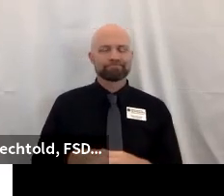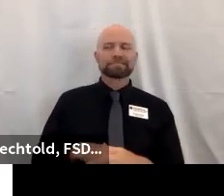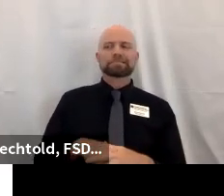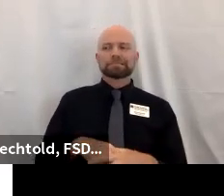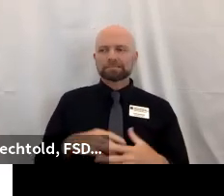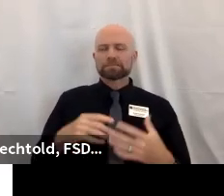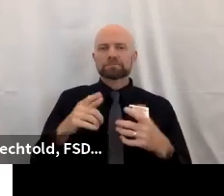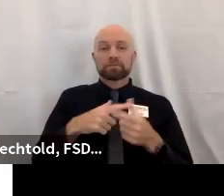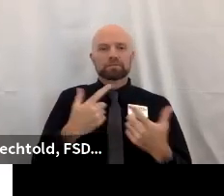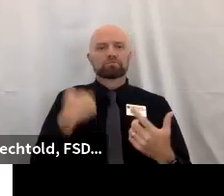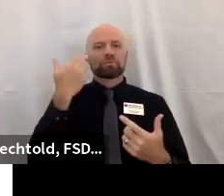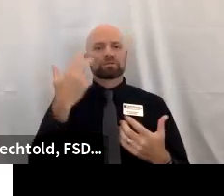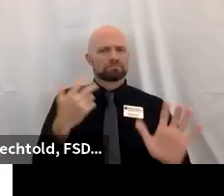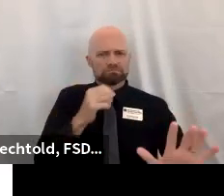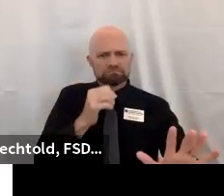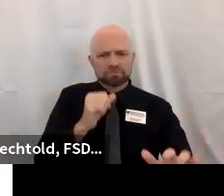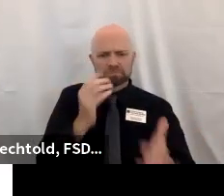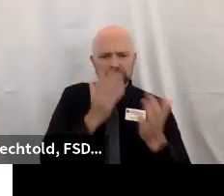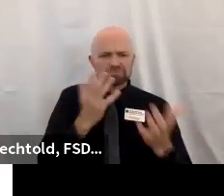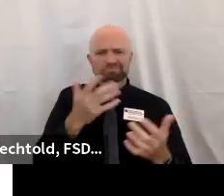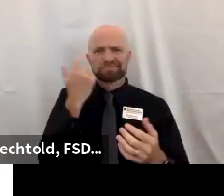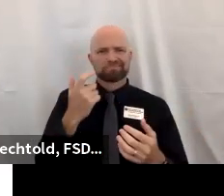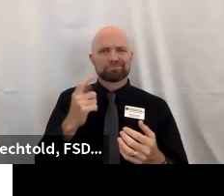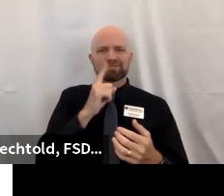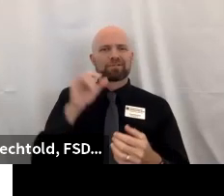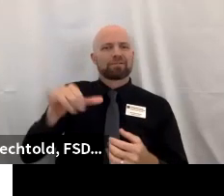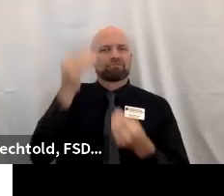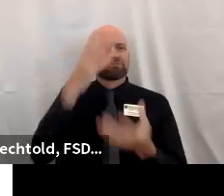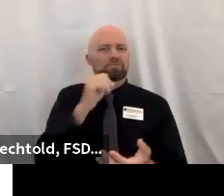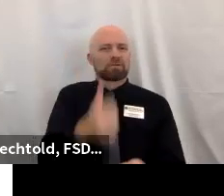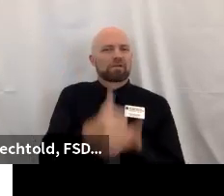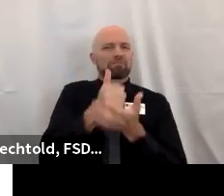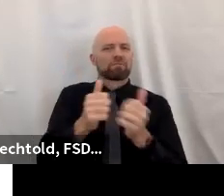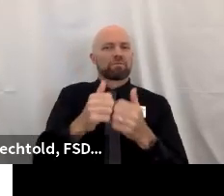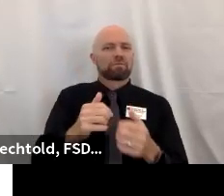that information once they gathered it. I realized, it's not something to be ashamed of